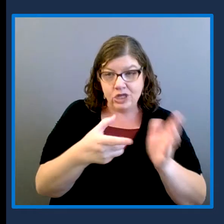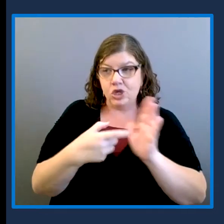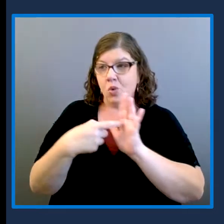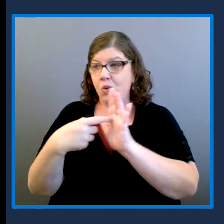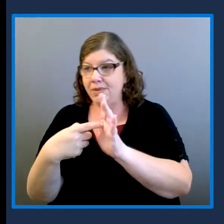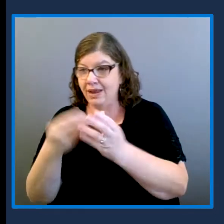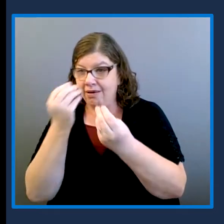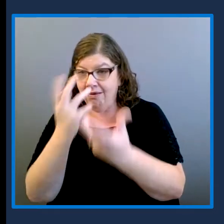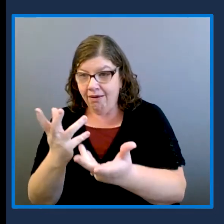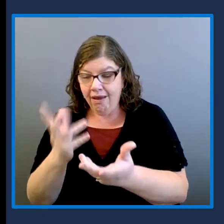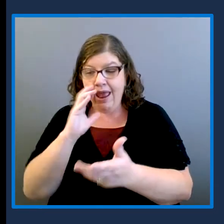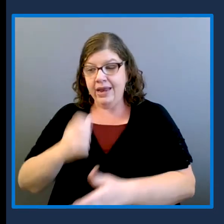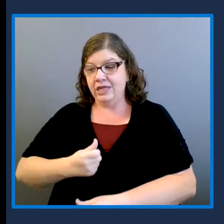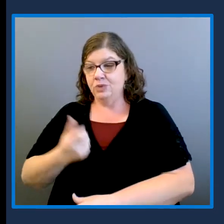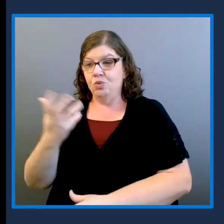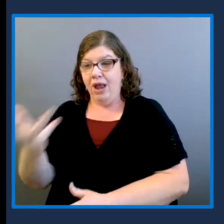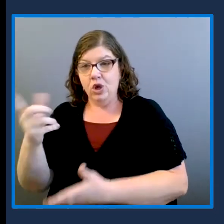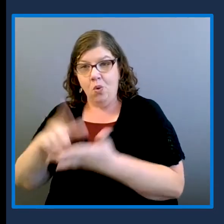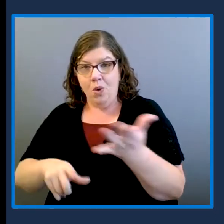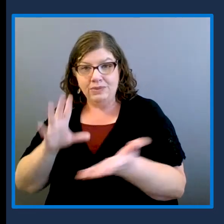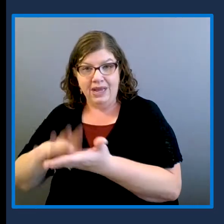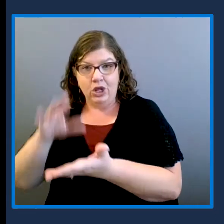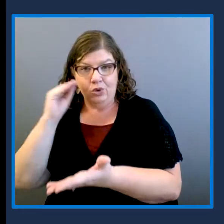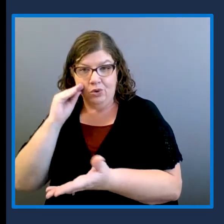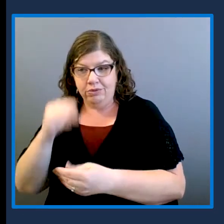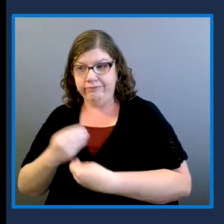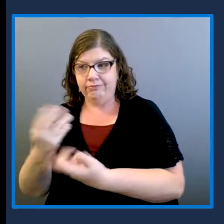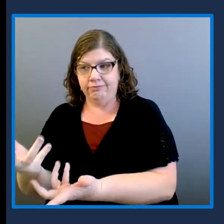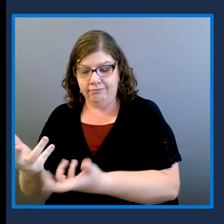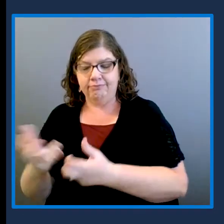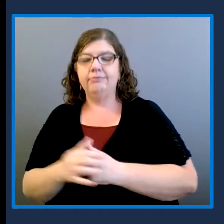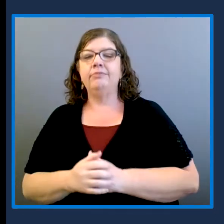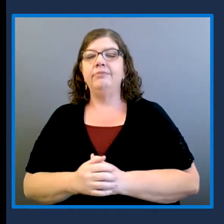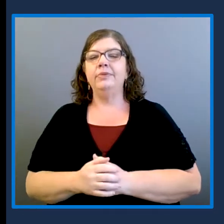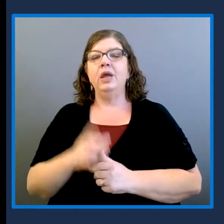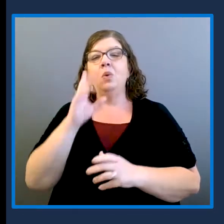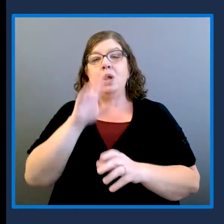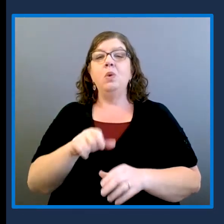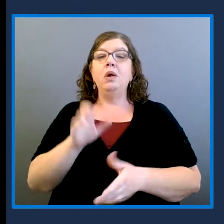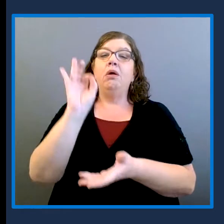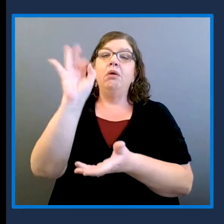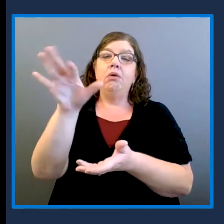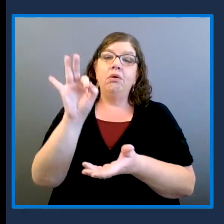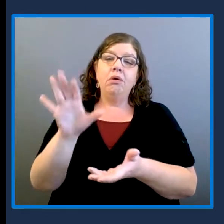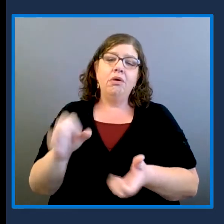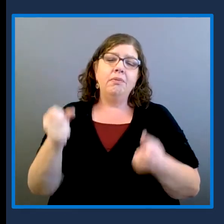representation of content and expression of what's being learned we're going to be providing a lot of